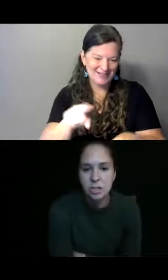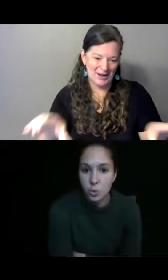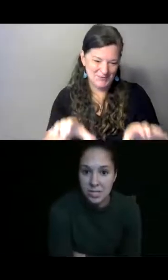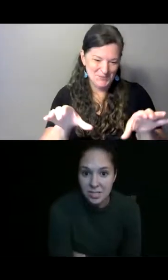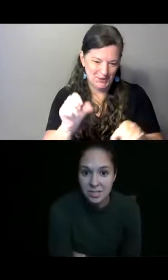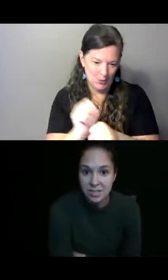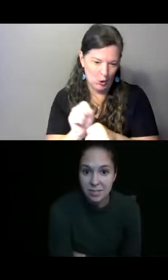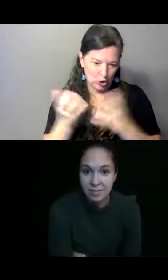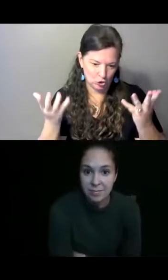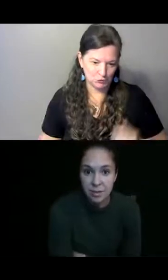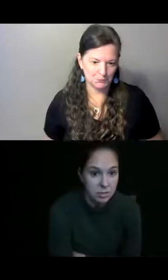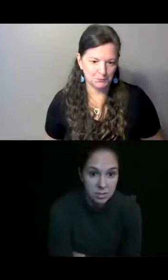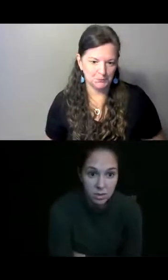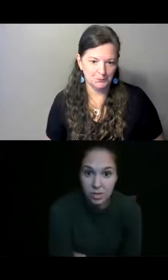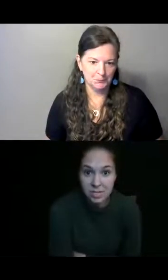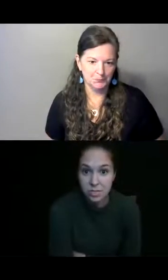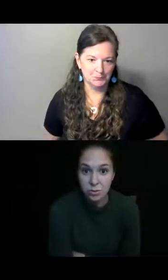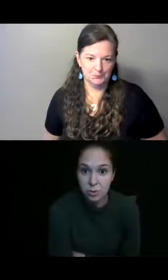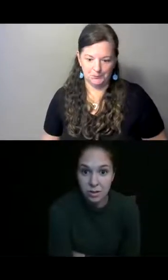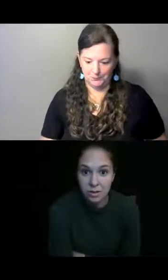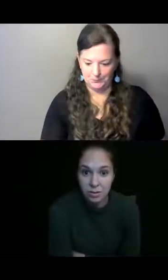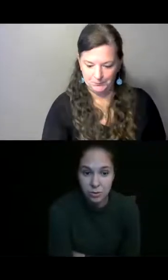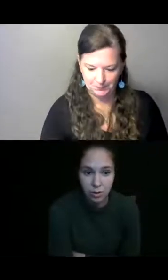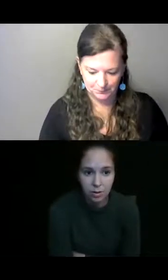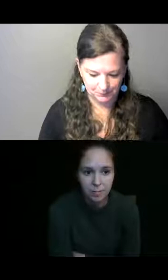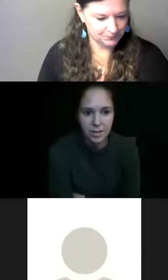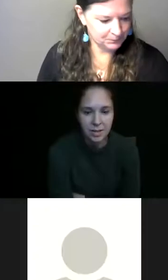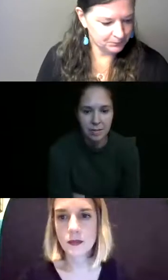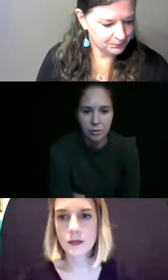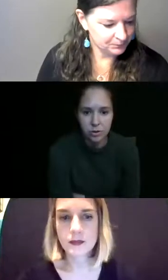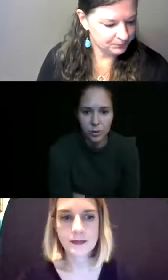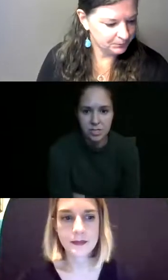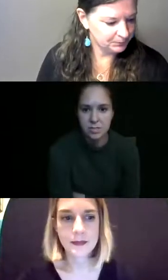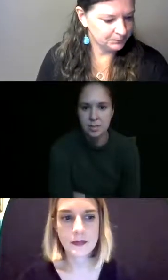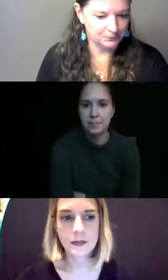the choices it's as long as they do the work. Sure. They can have those choices.